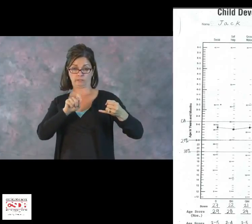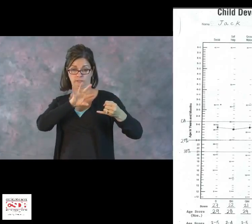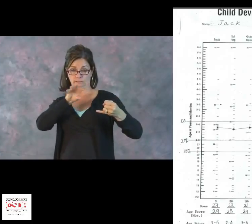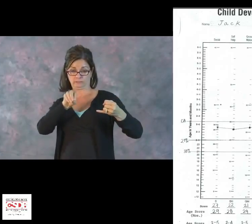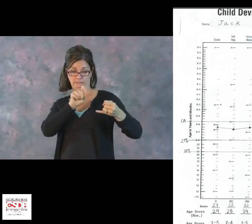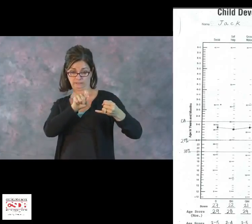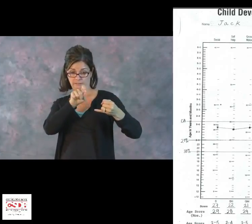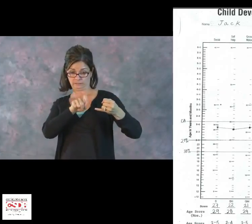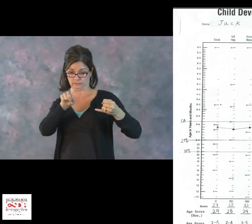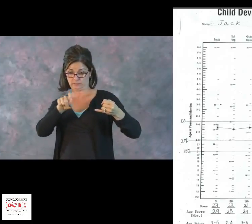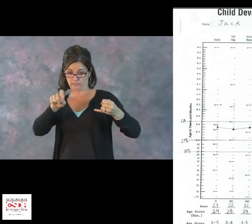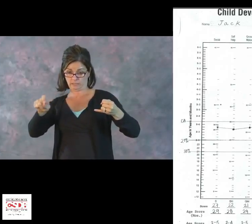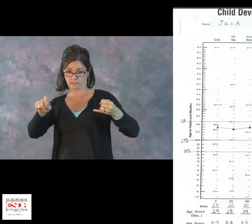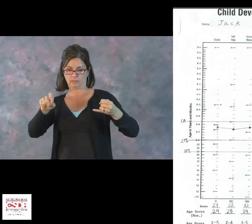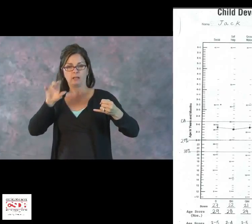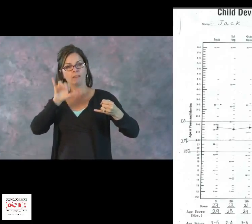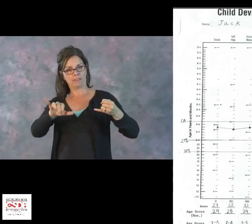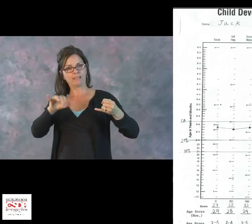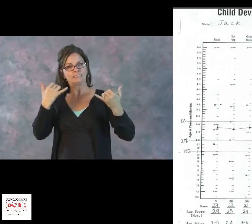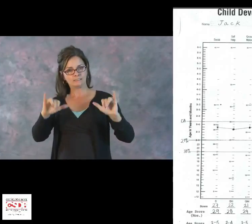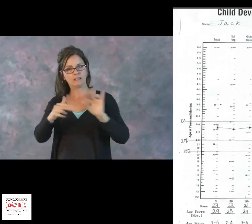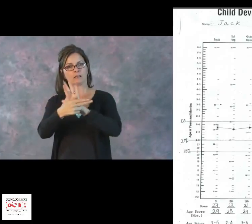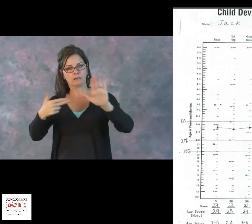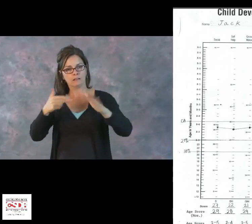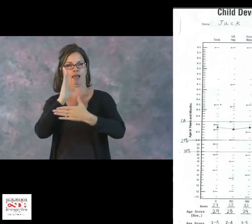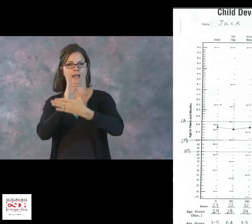are all falling within the average range.